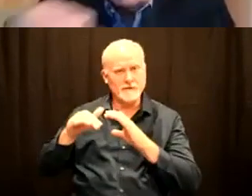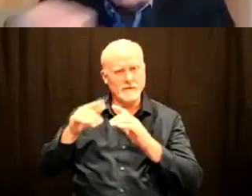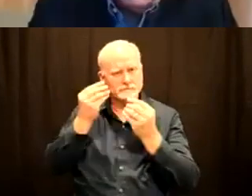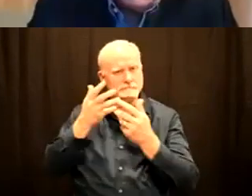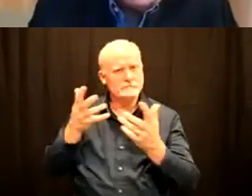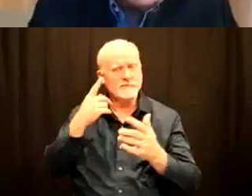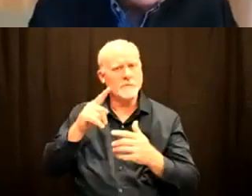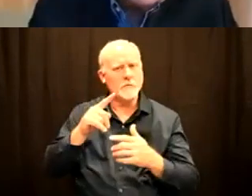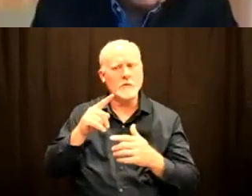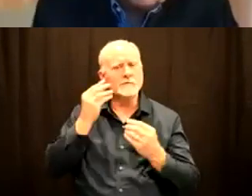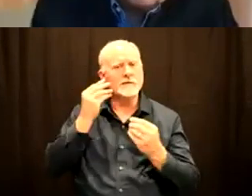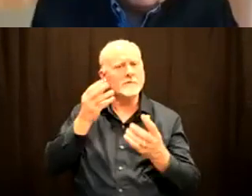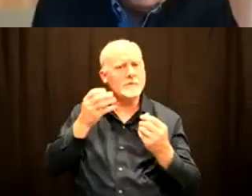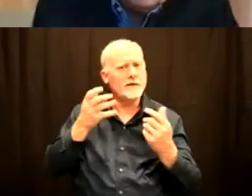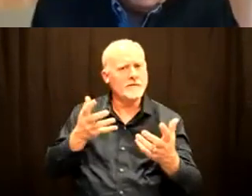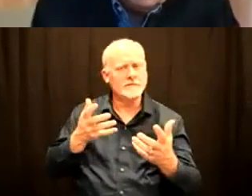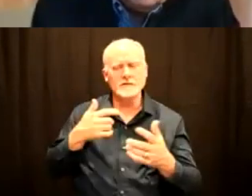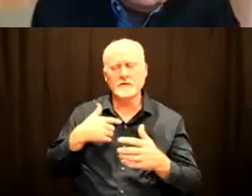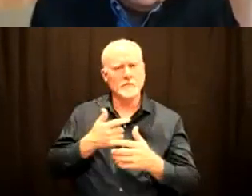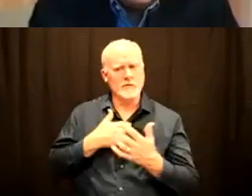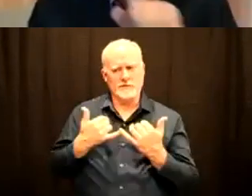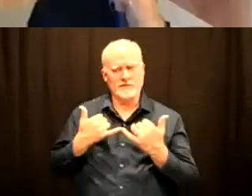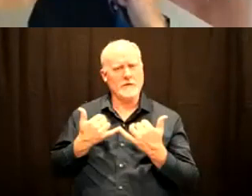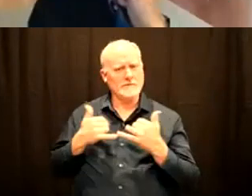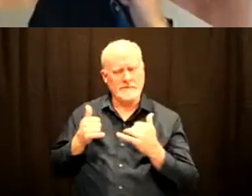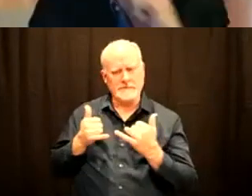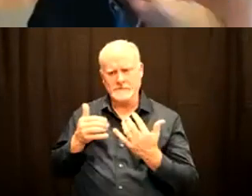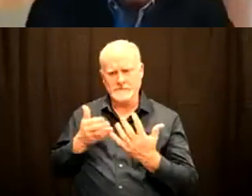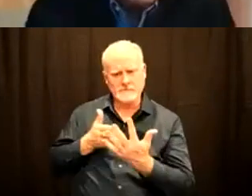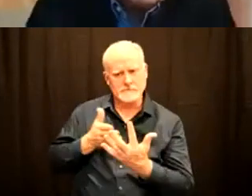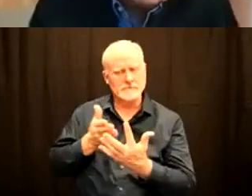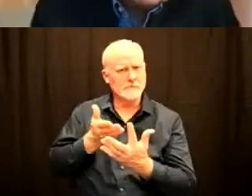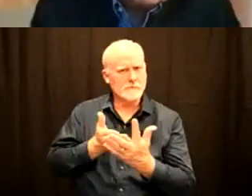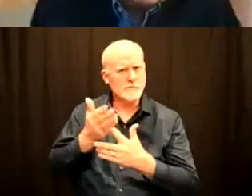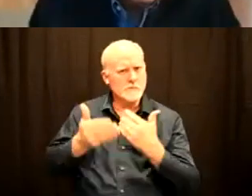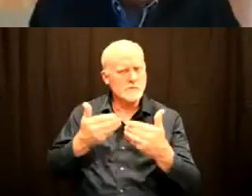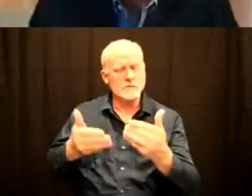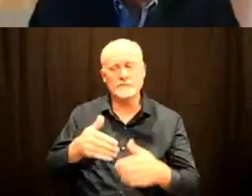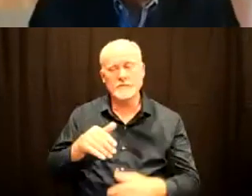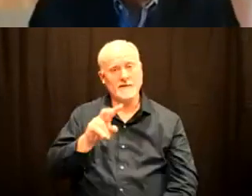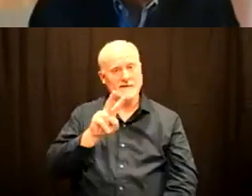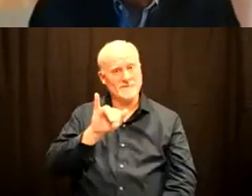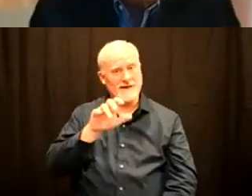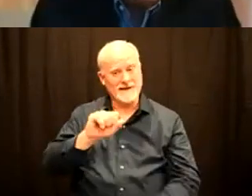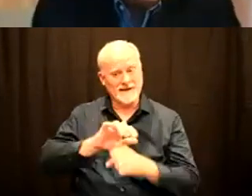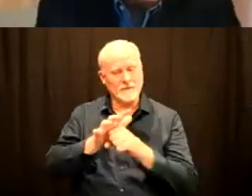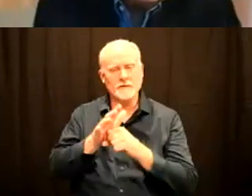we continue to navigate this fluid situation the virus will be among us for the foreseeable future